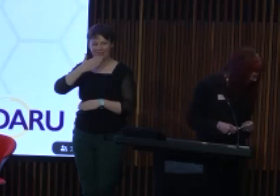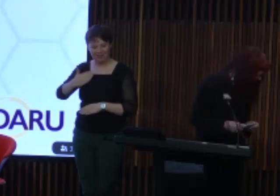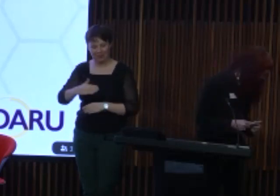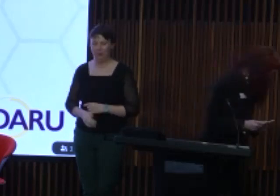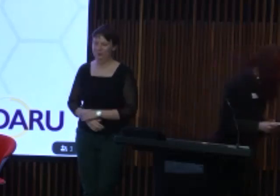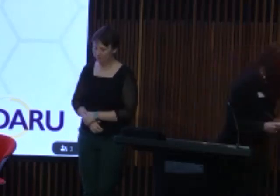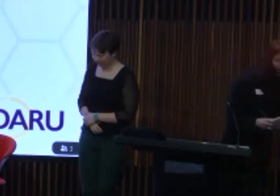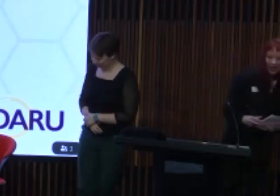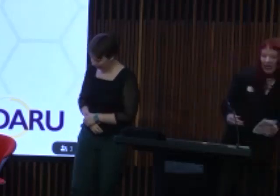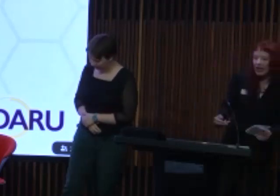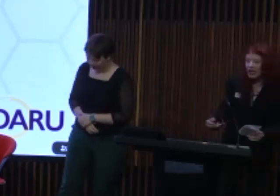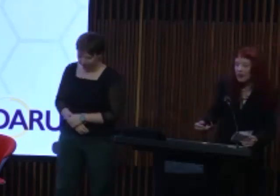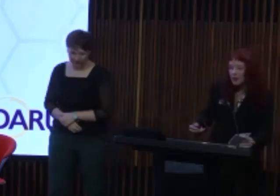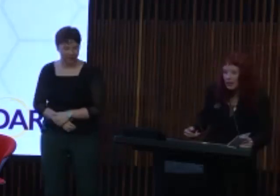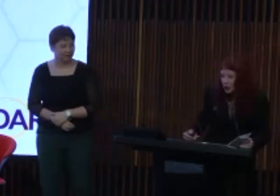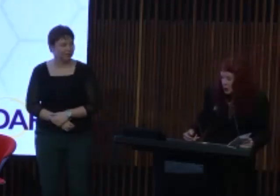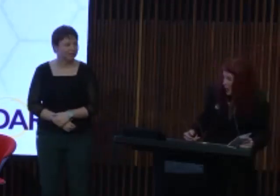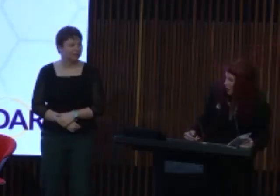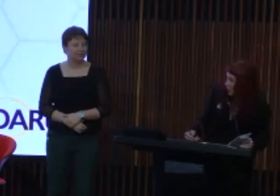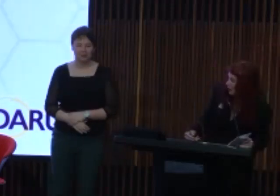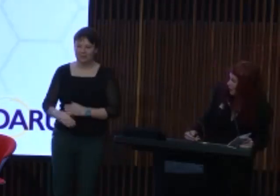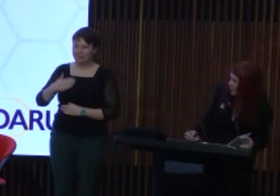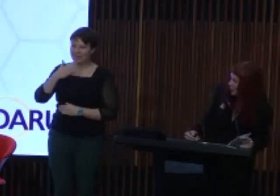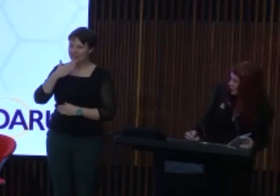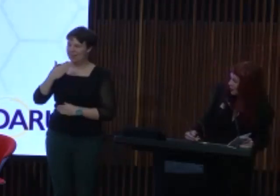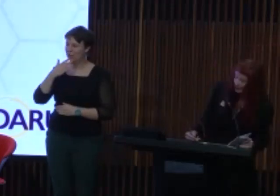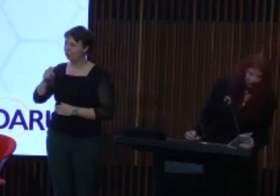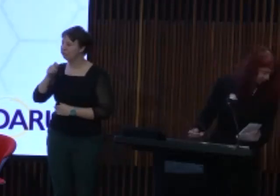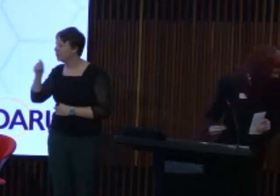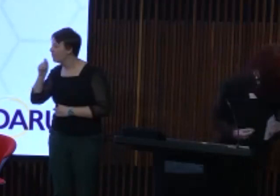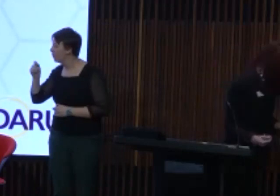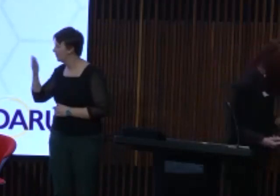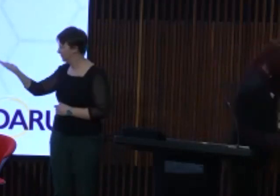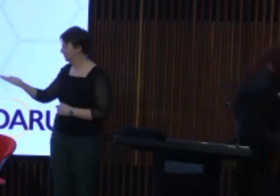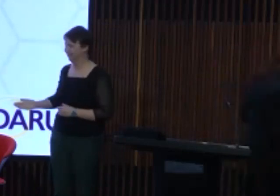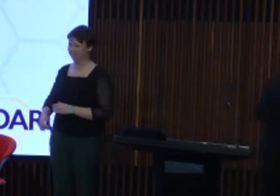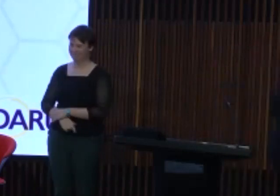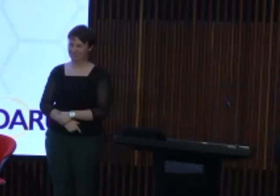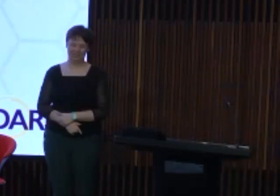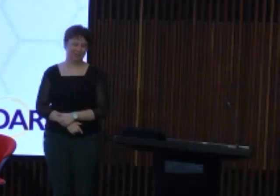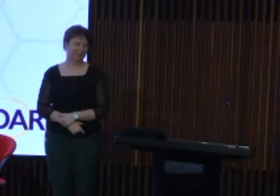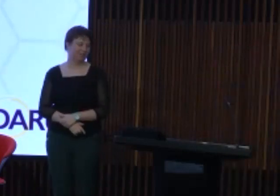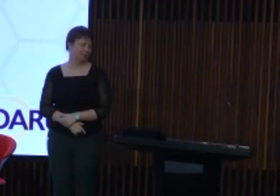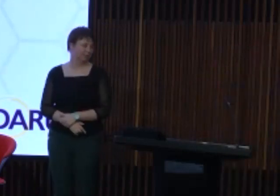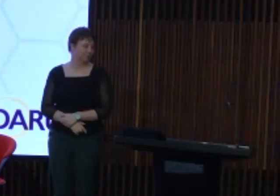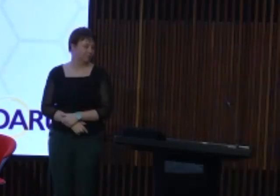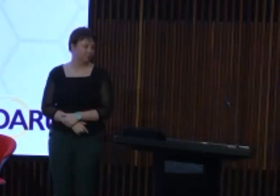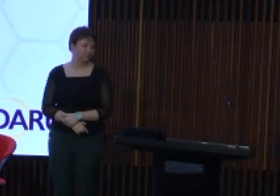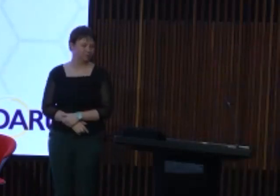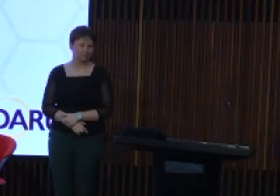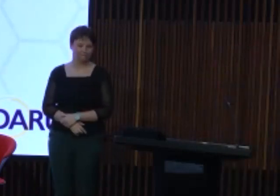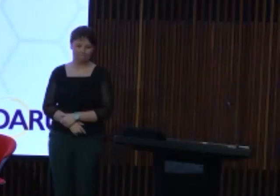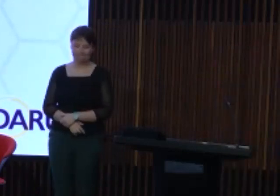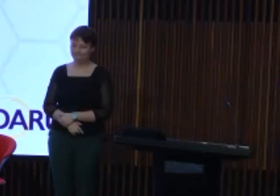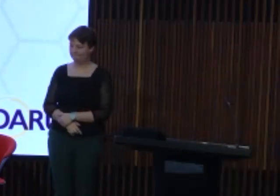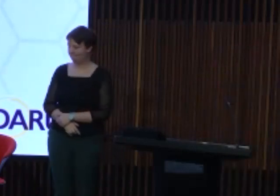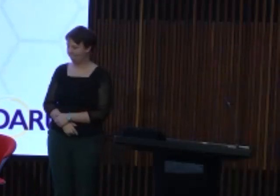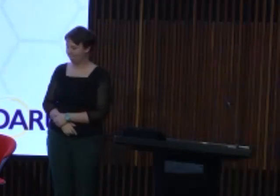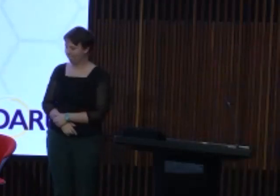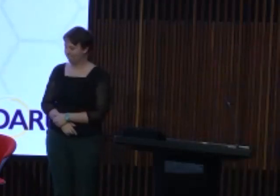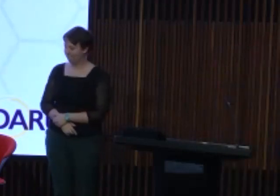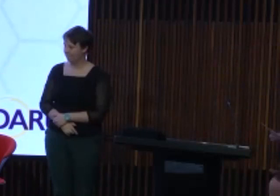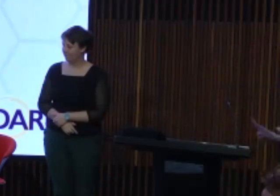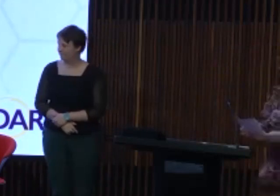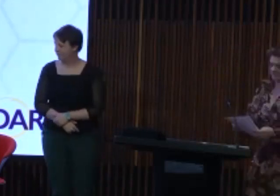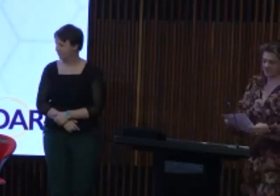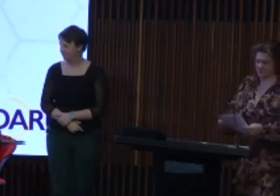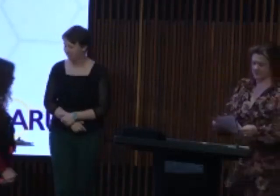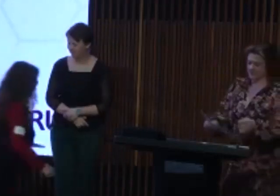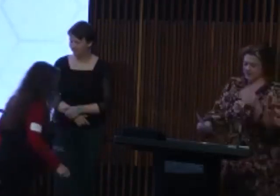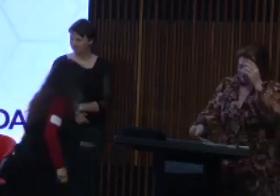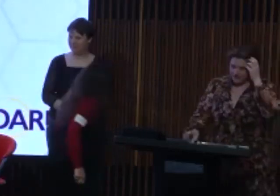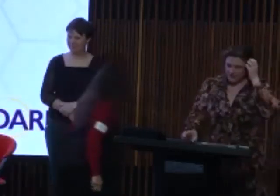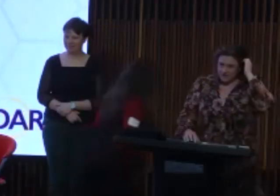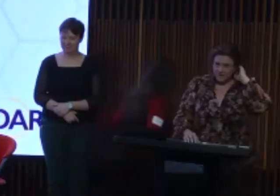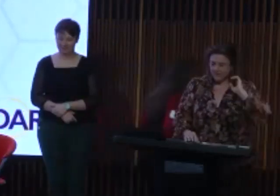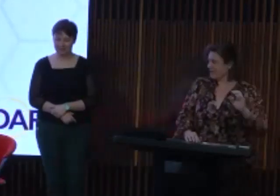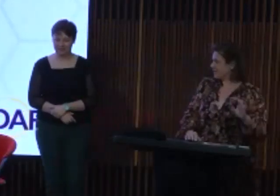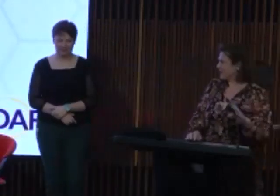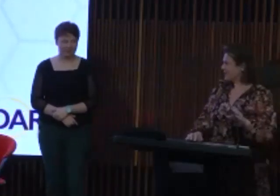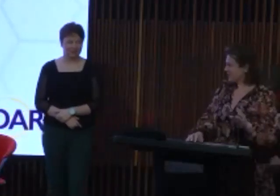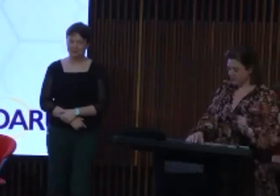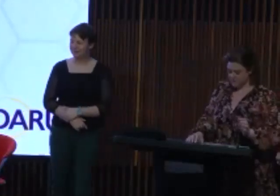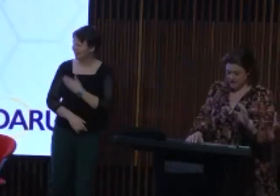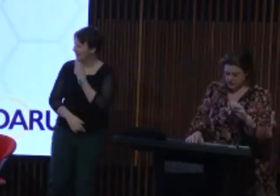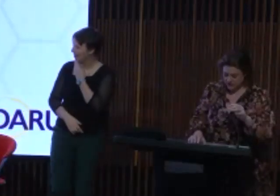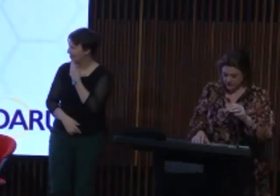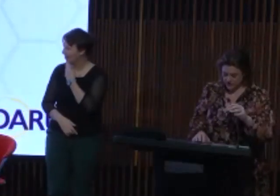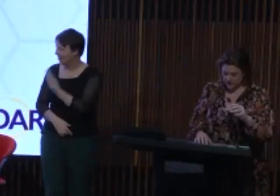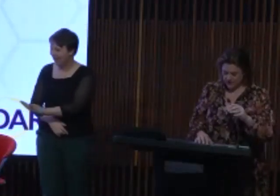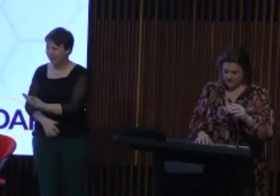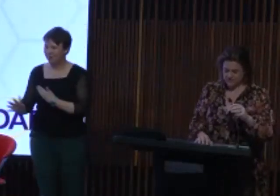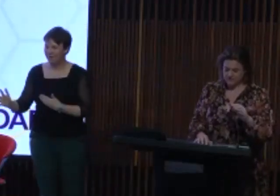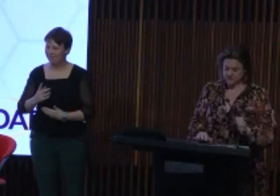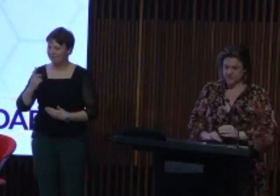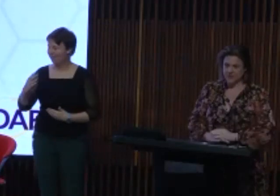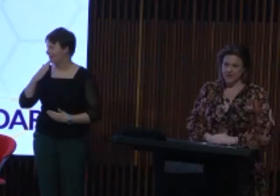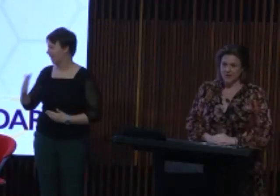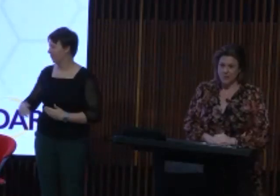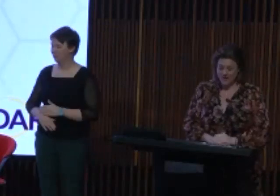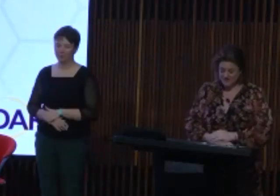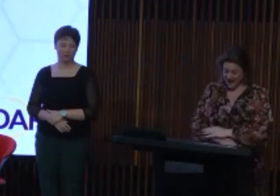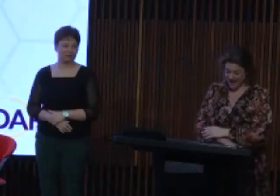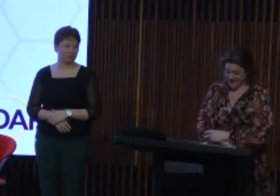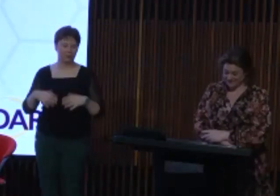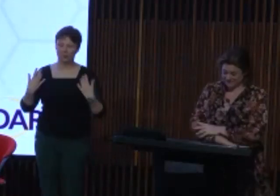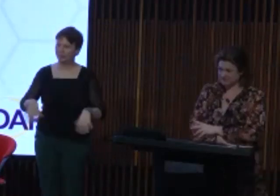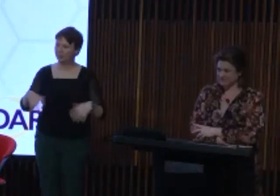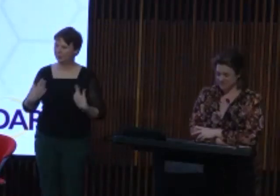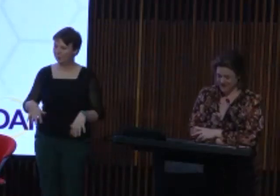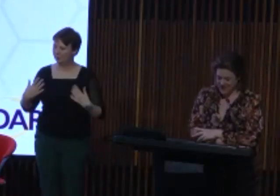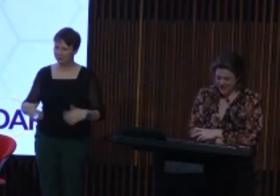Thanks and thank you to our roving reporters. Thank you very much everybody. What a day.